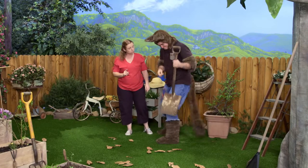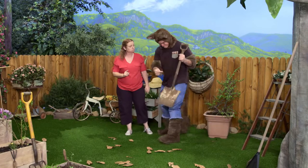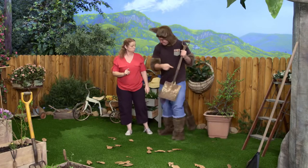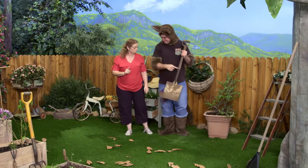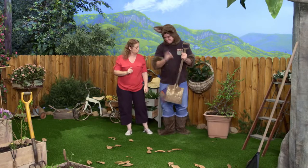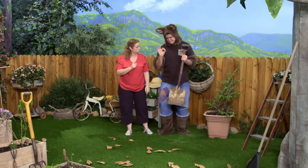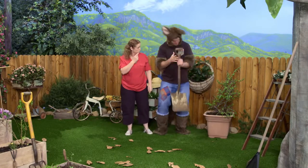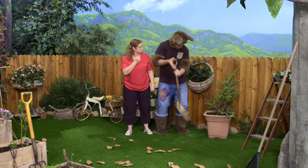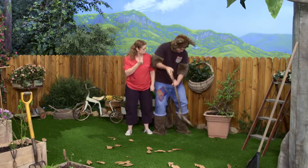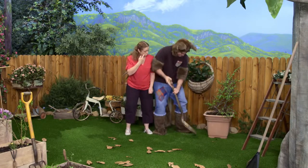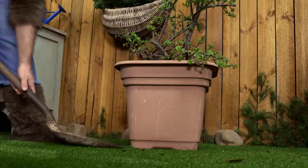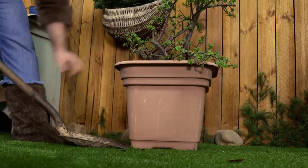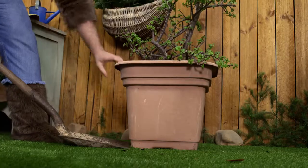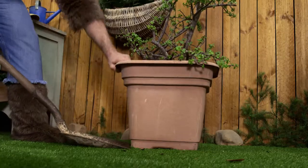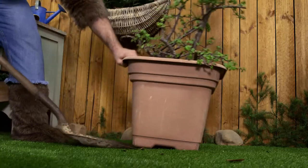Oh! Watch this, Sally.